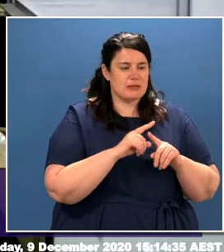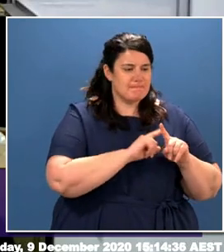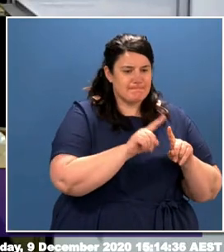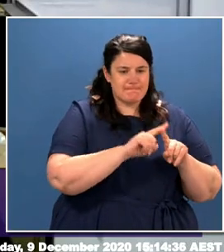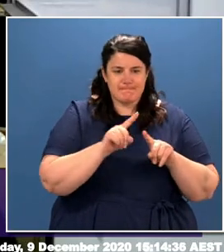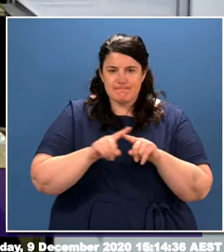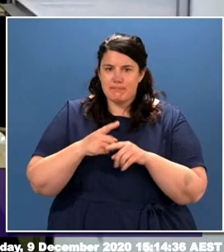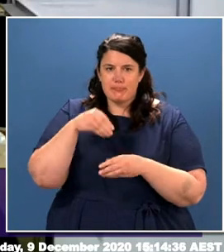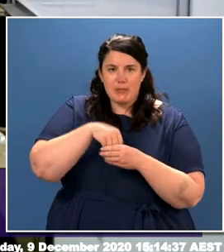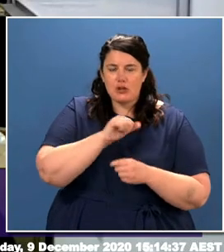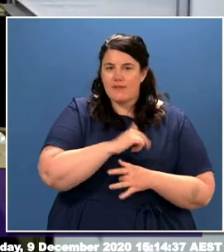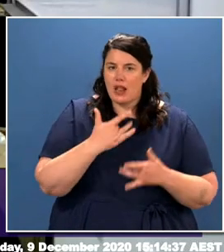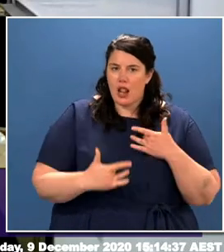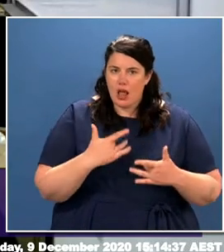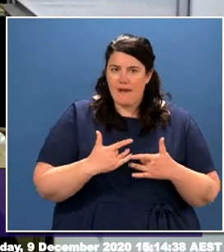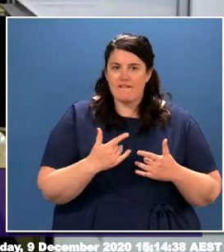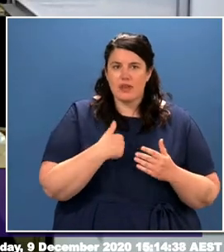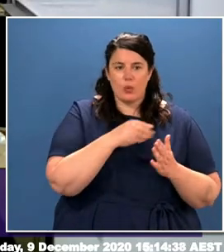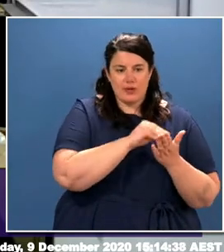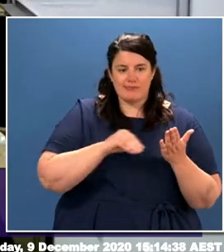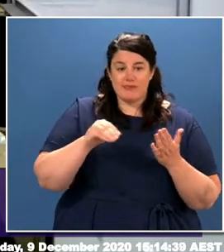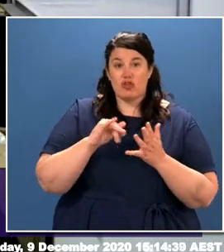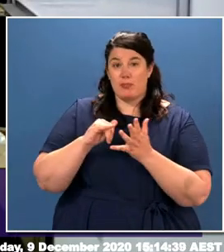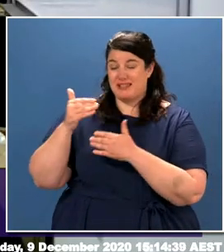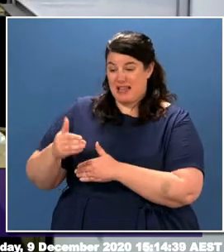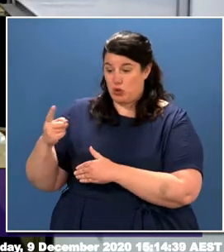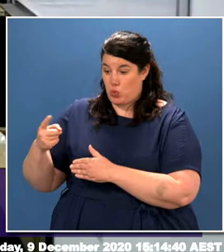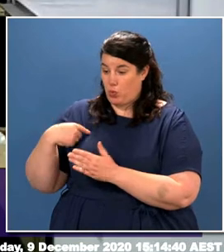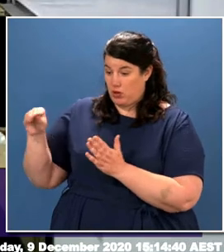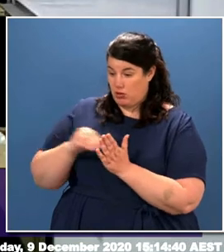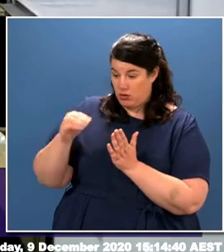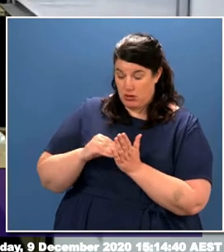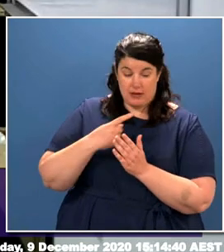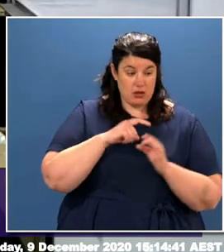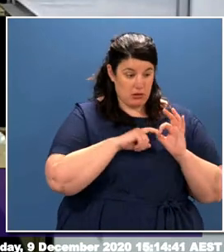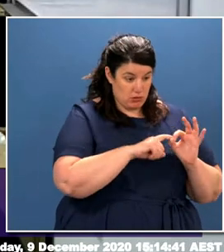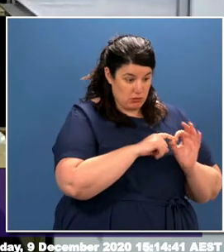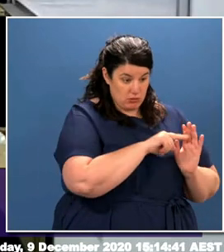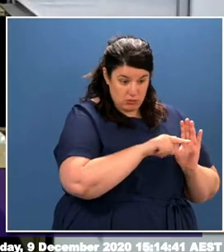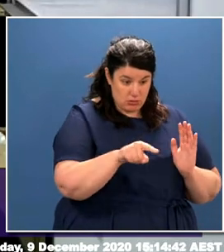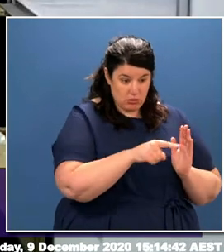factors that we talked about that was identified from stage one, but also looking at,